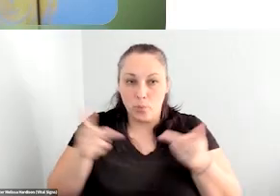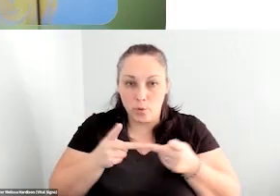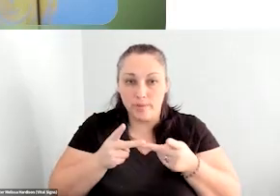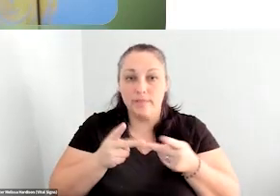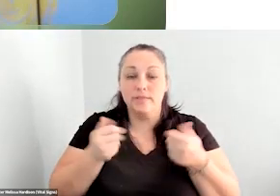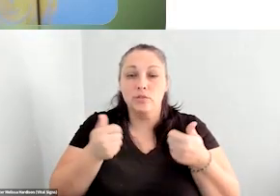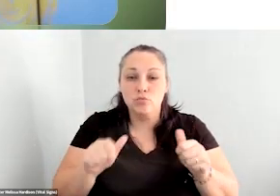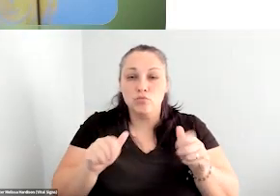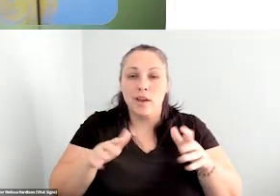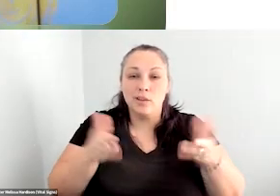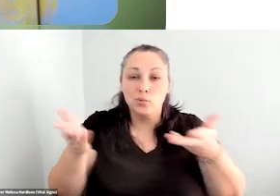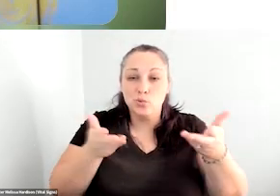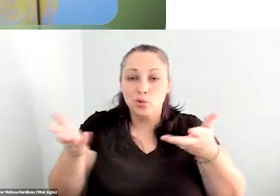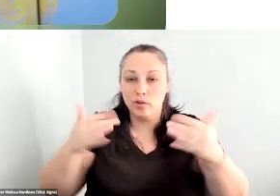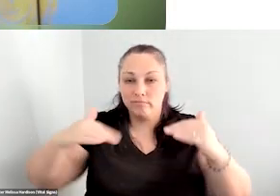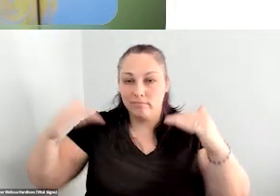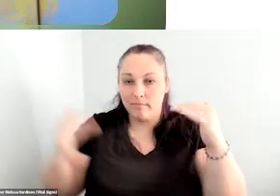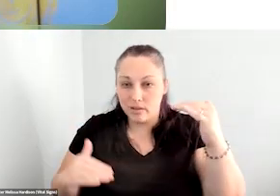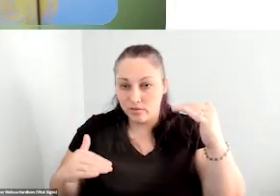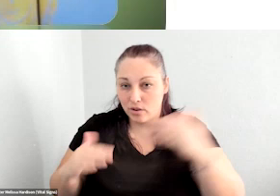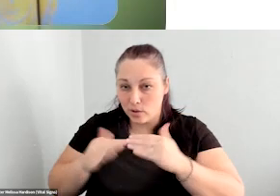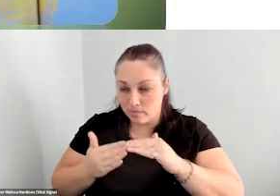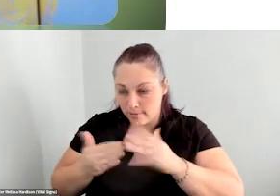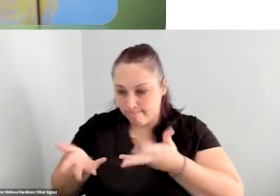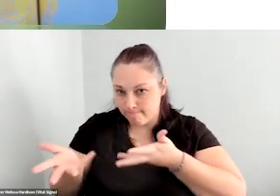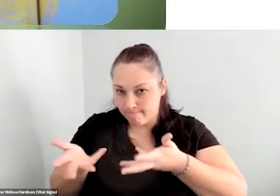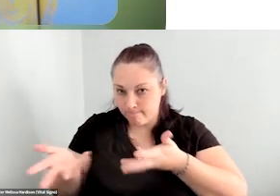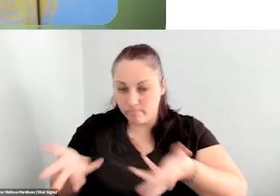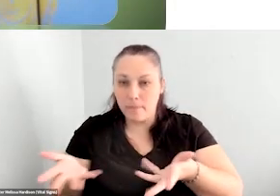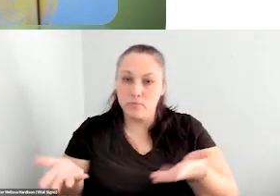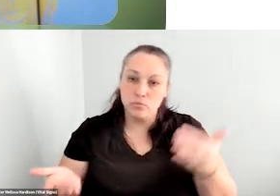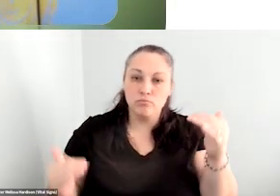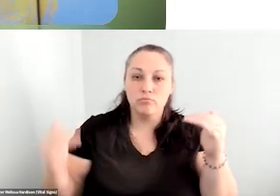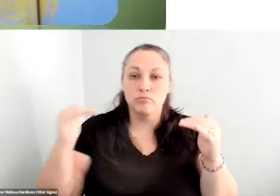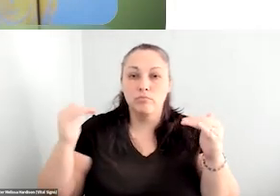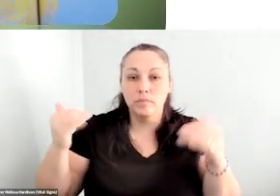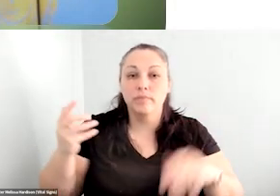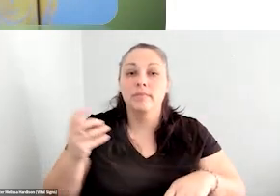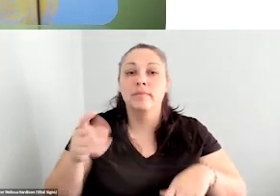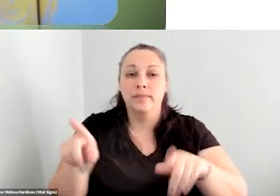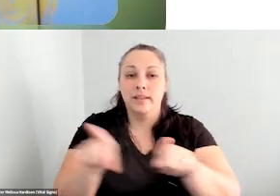such that all are represented, both to contribute to the STEM workforce of,